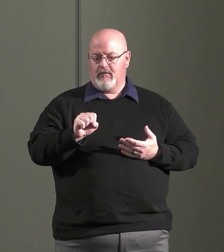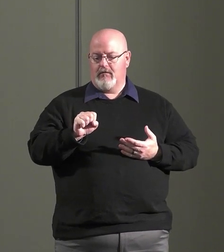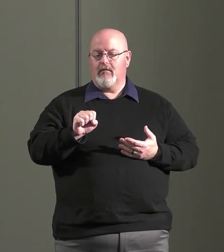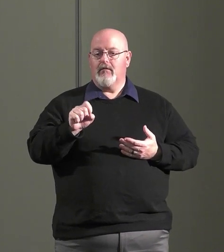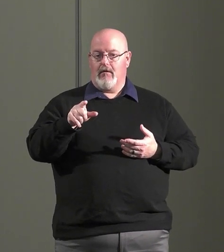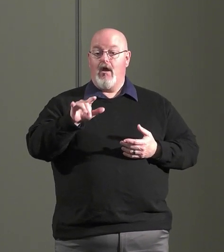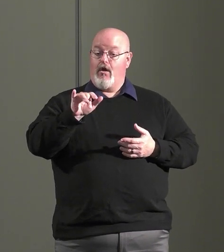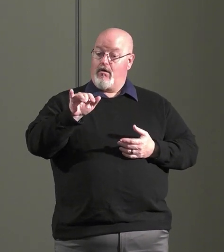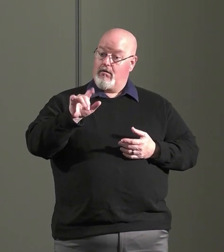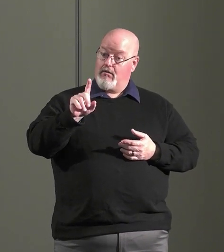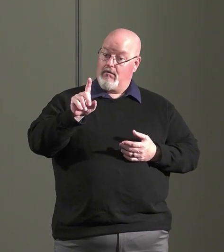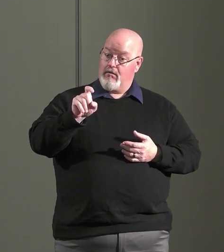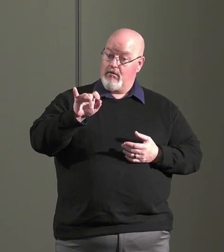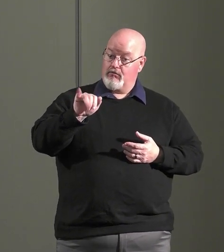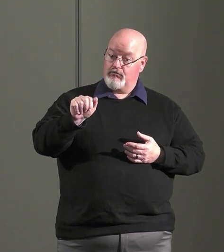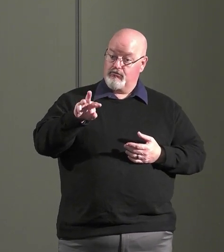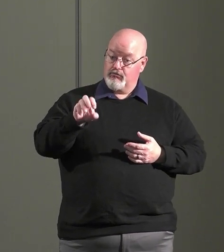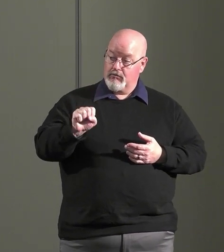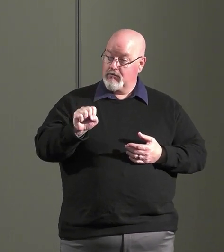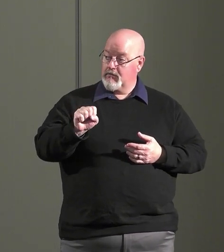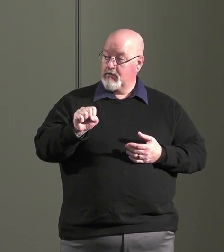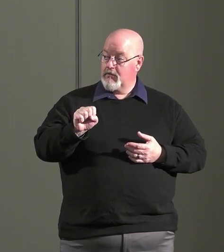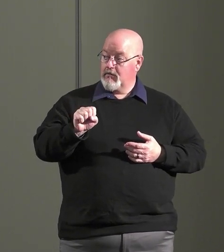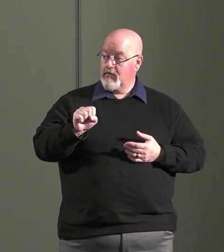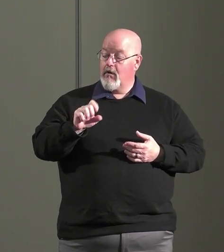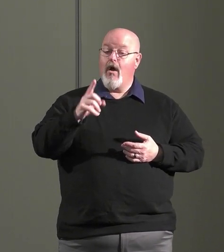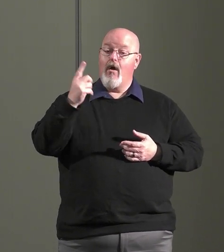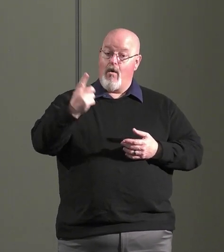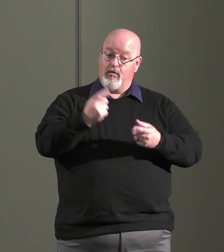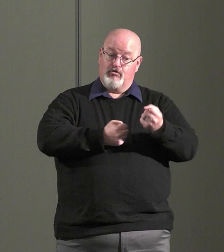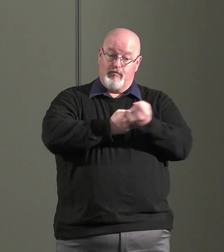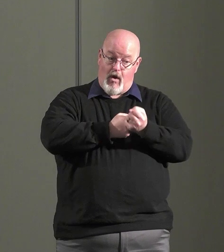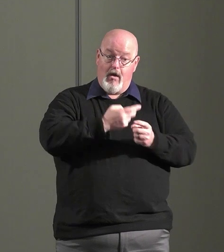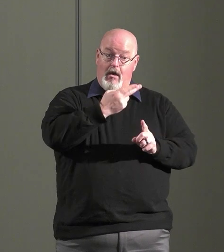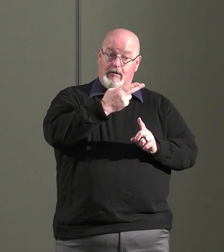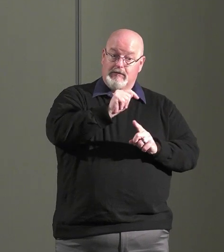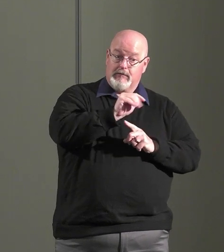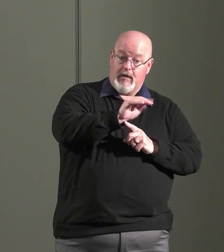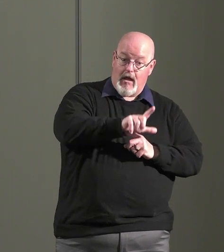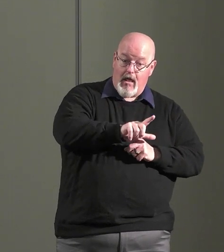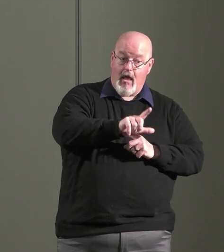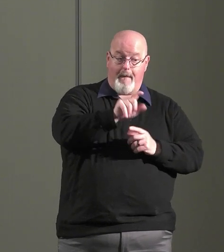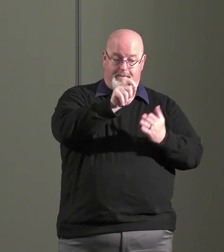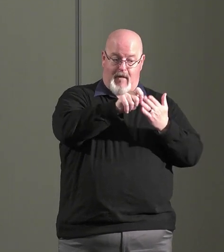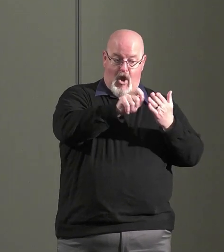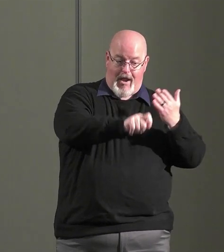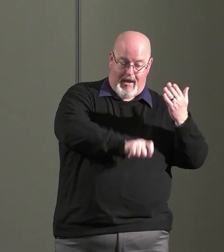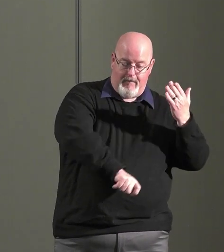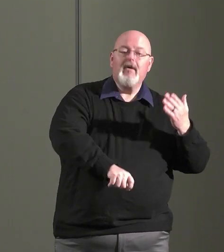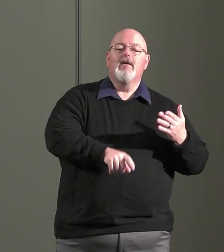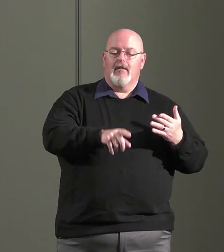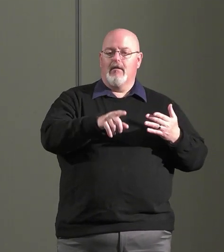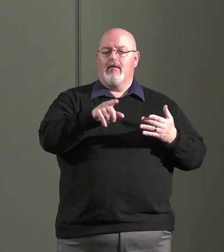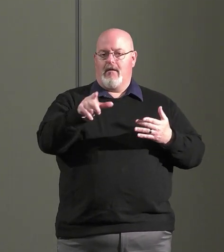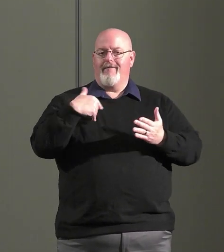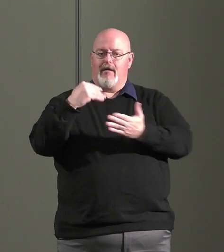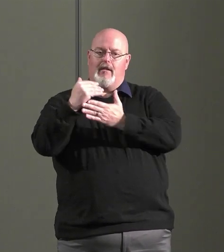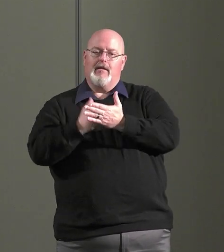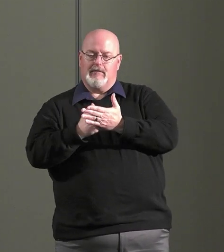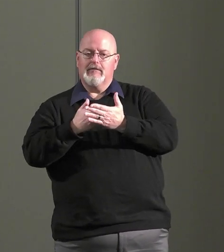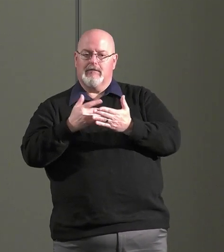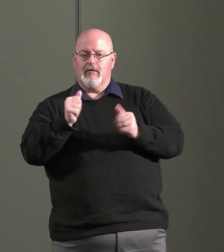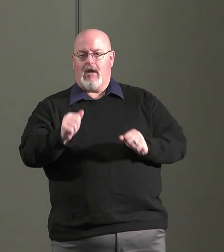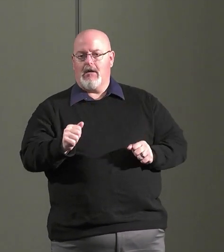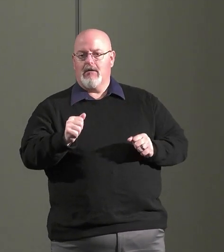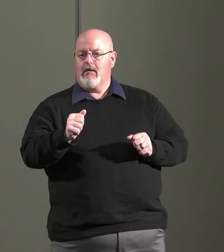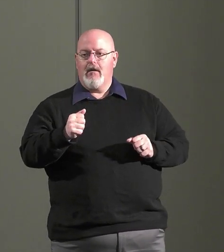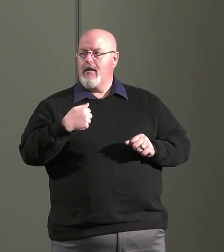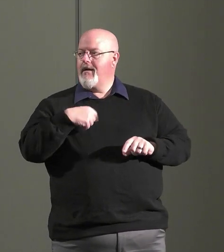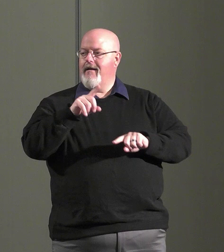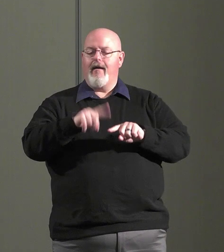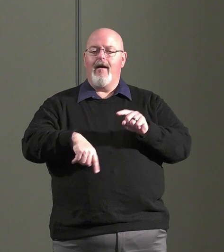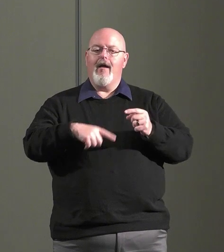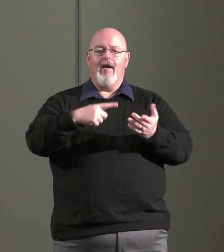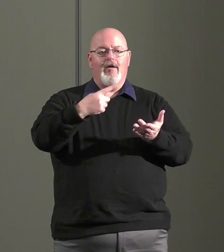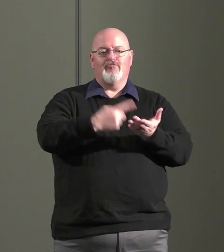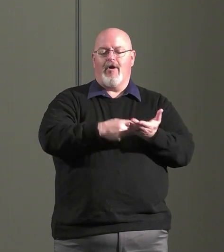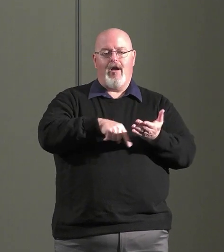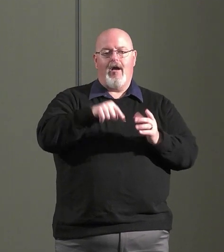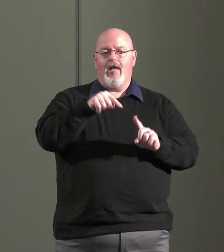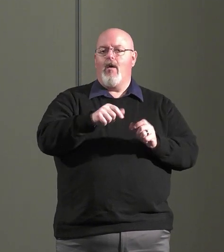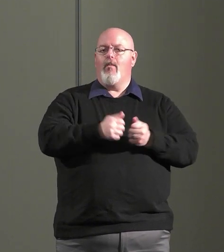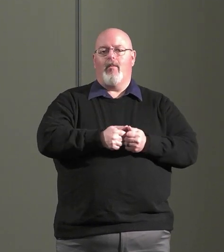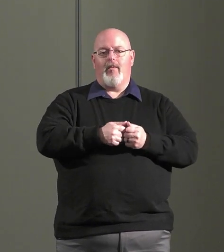Does JAWS already support HTML markup there is a list. I could not talk about this without calling